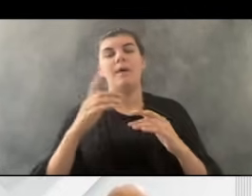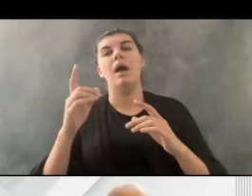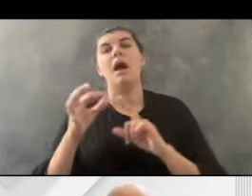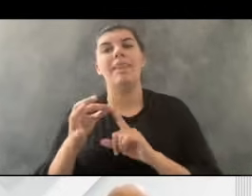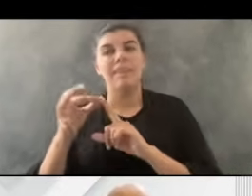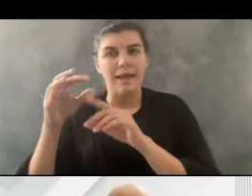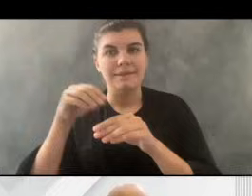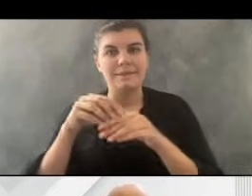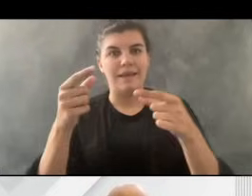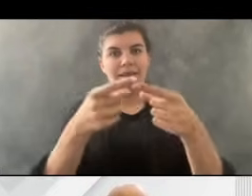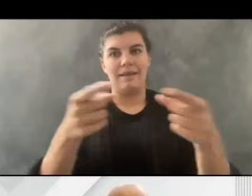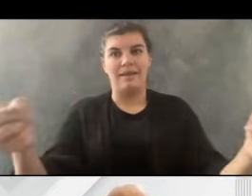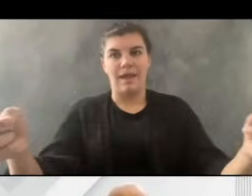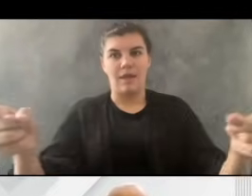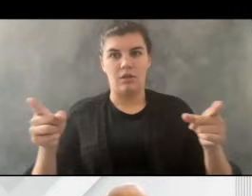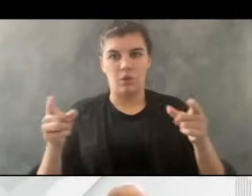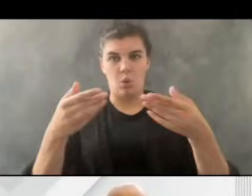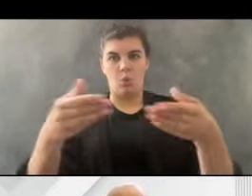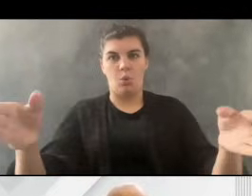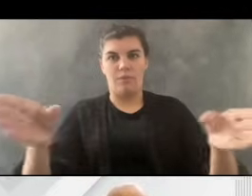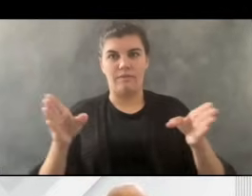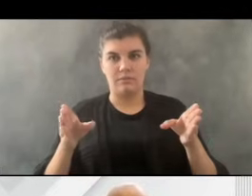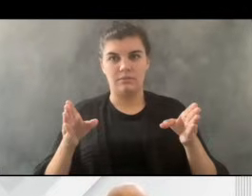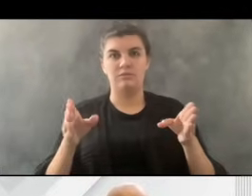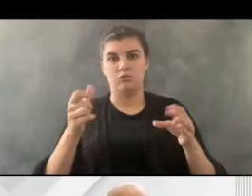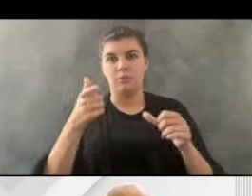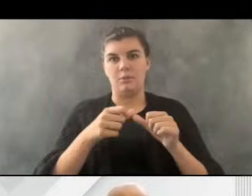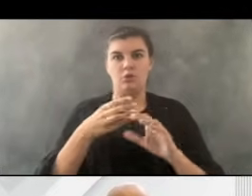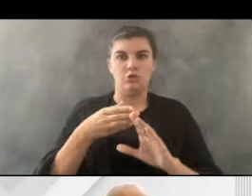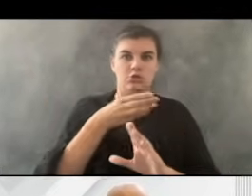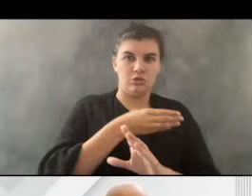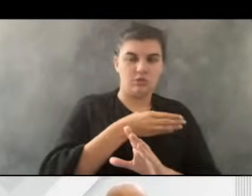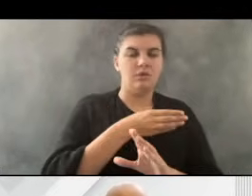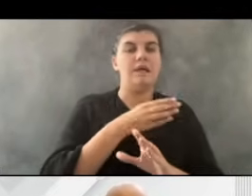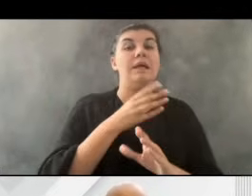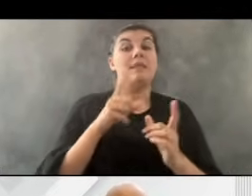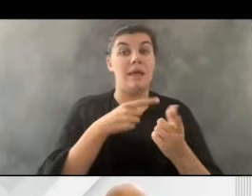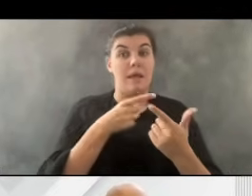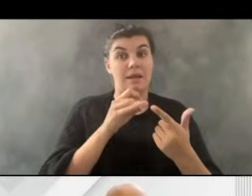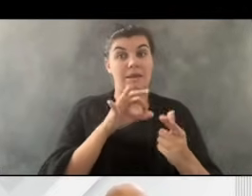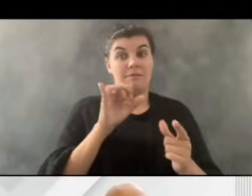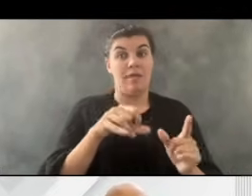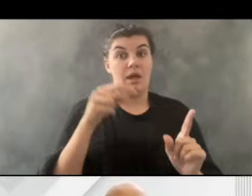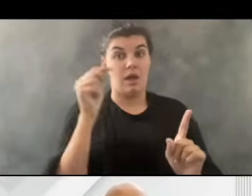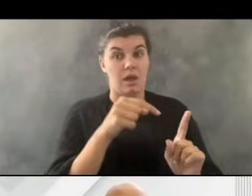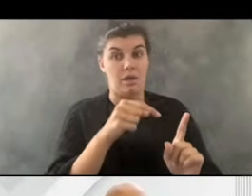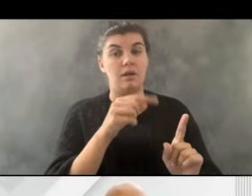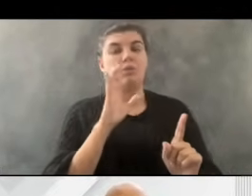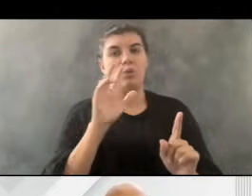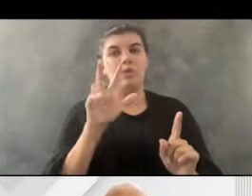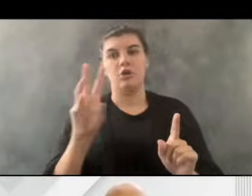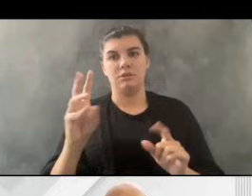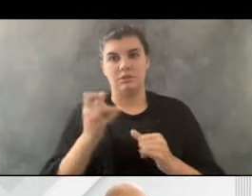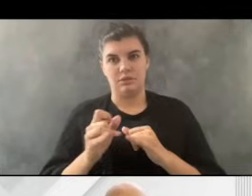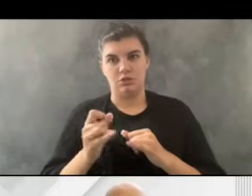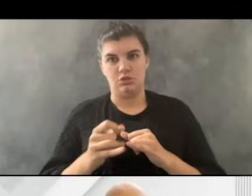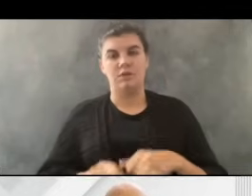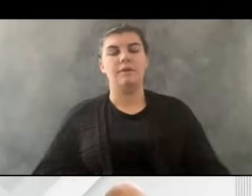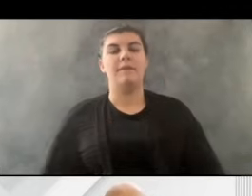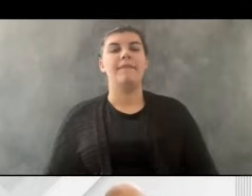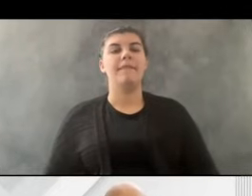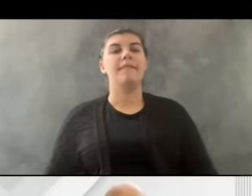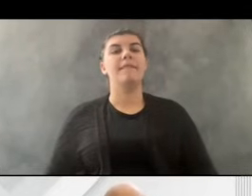becomes 36 inches, which we took talked about a couple slides ago. The clearance reduction: